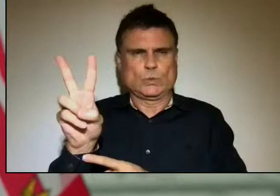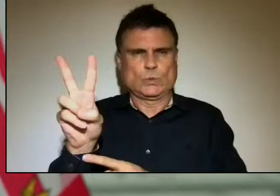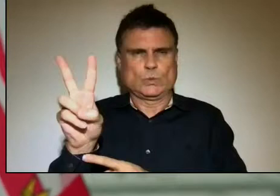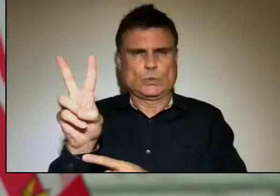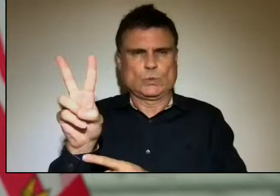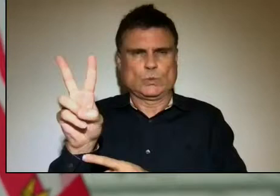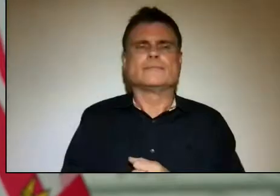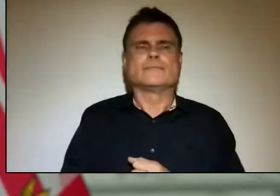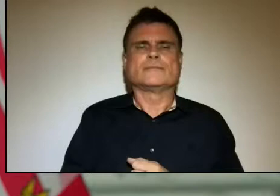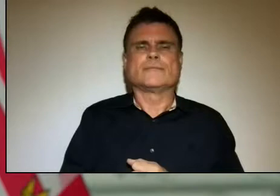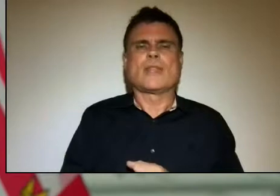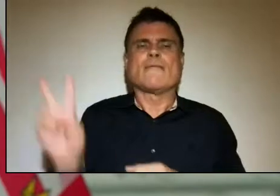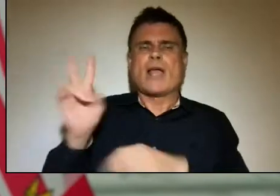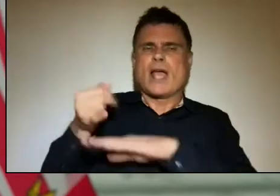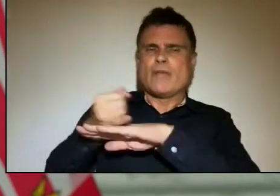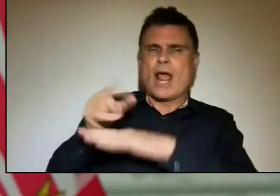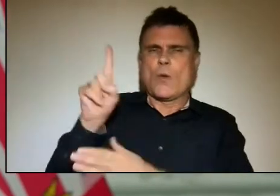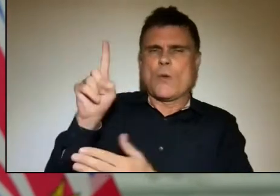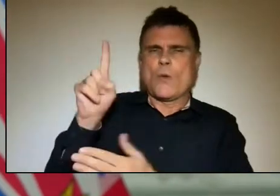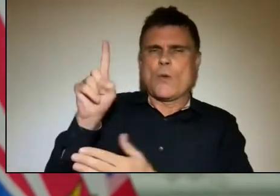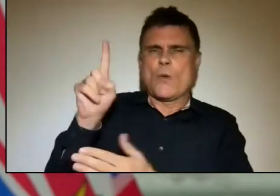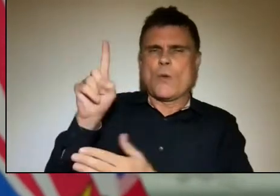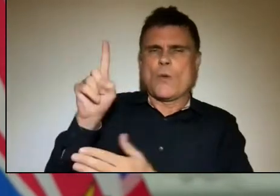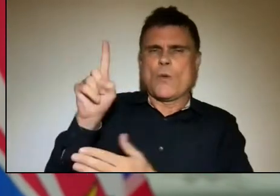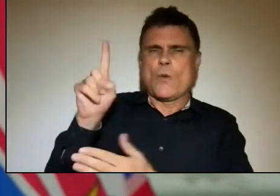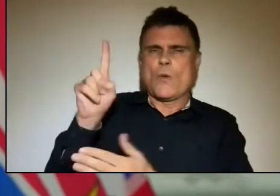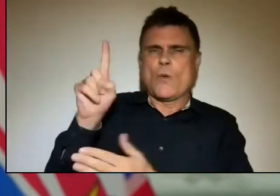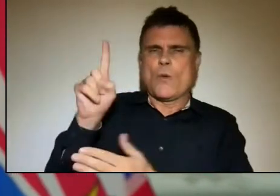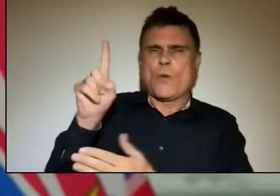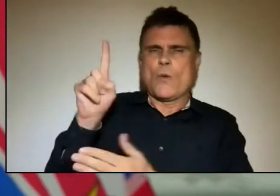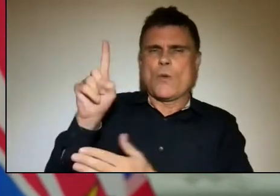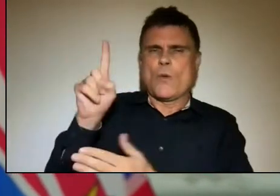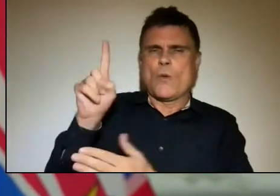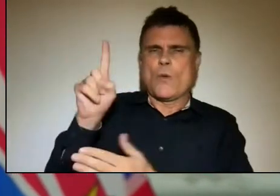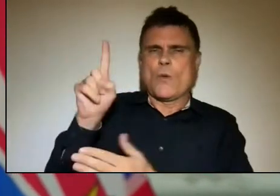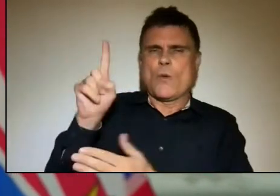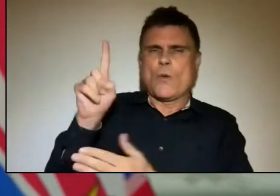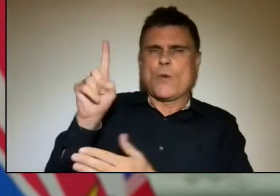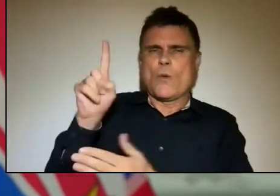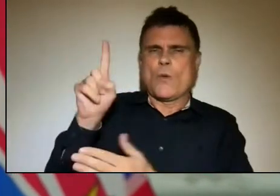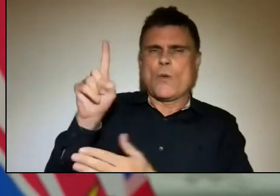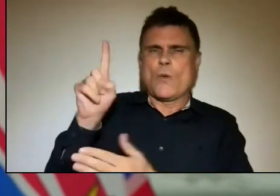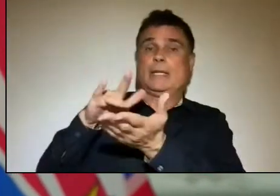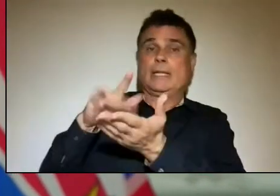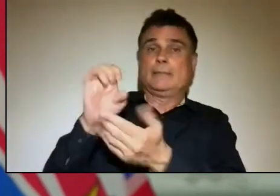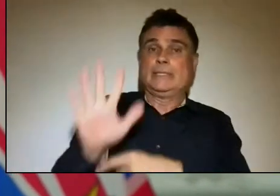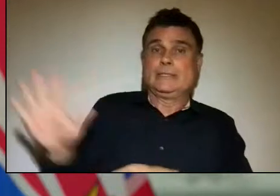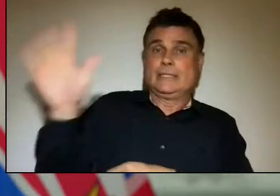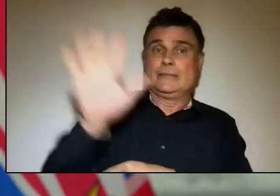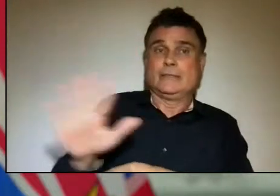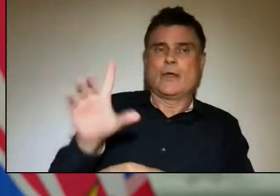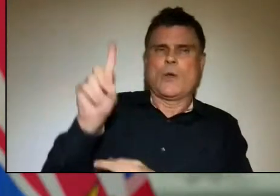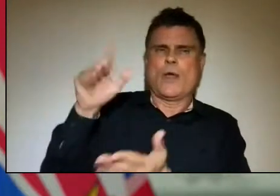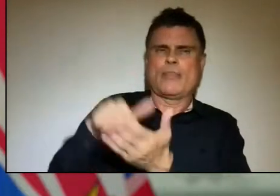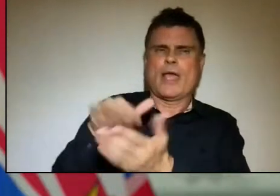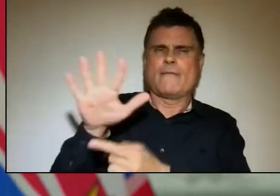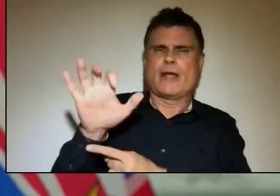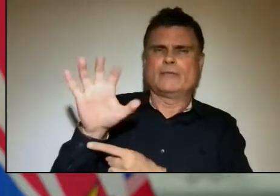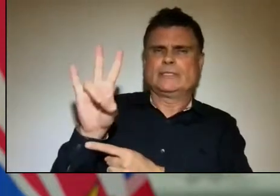Fraser Health, 1,163 in van